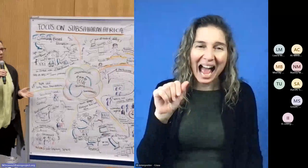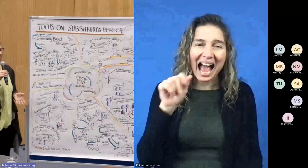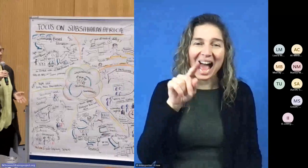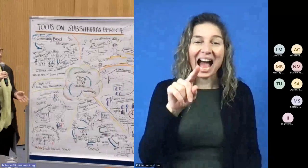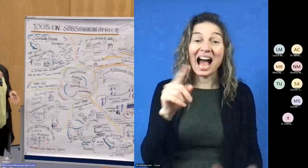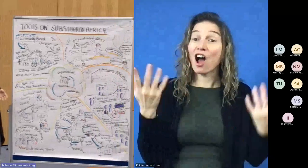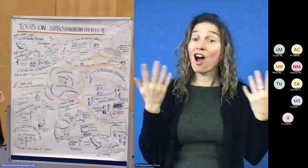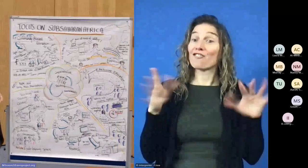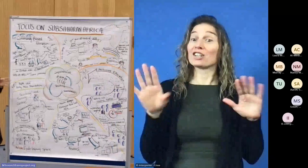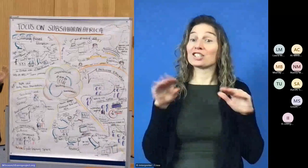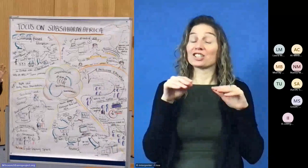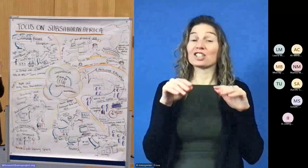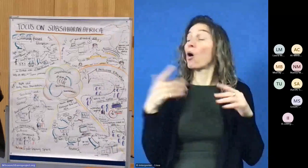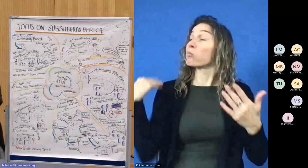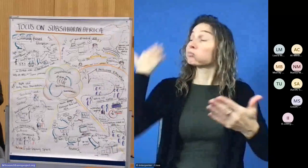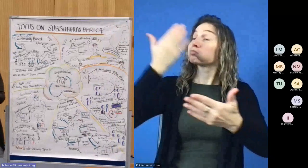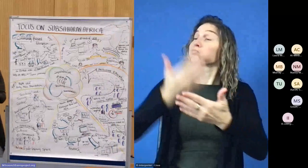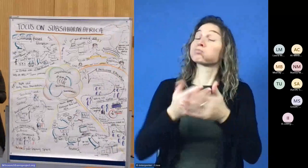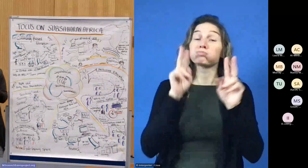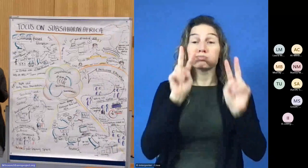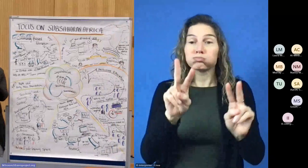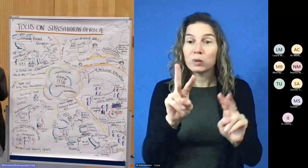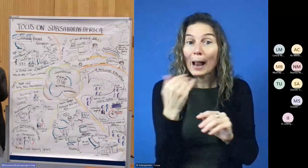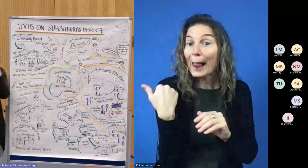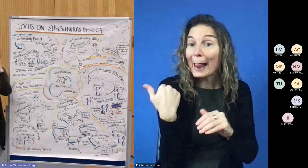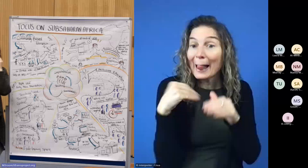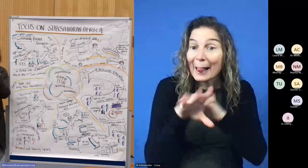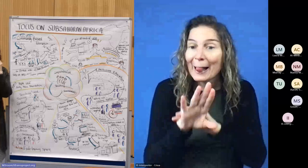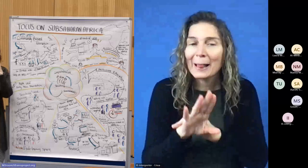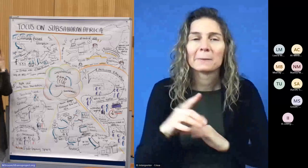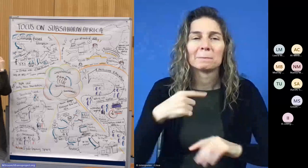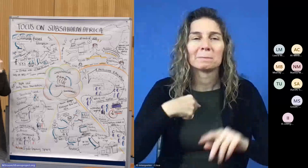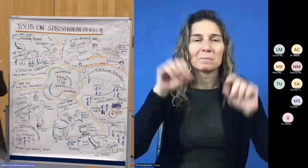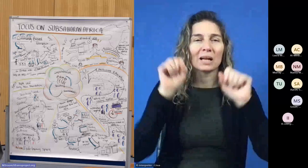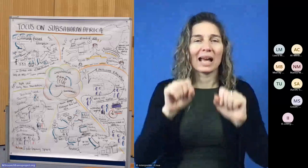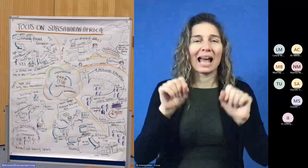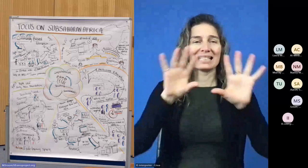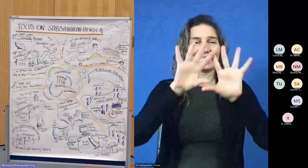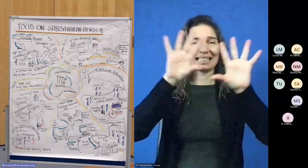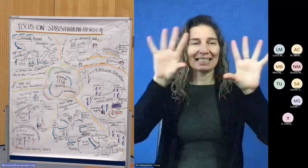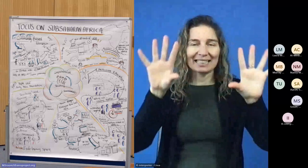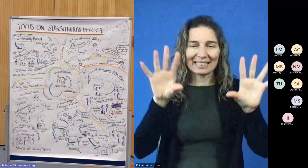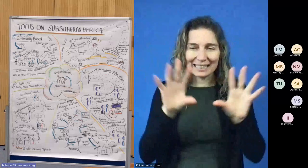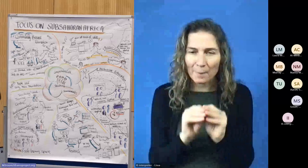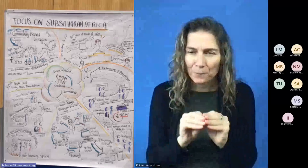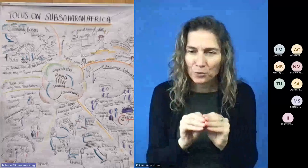a while, I will give you a very quick summary of things that I listened to that I heard which could